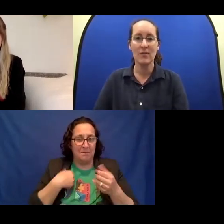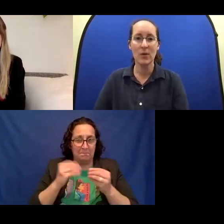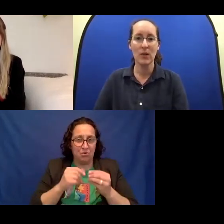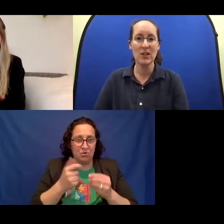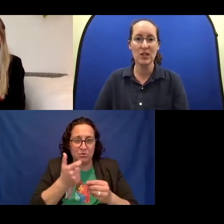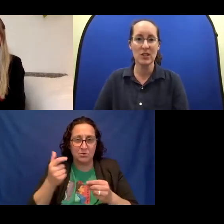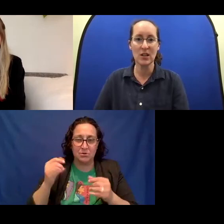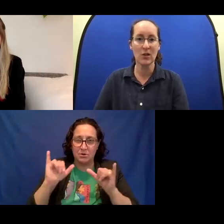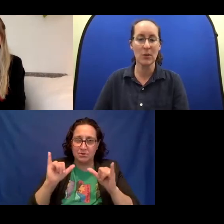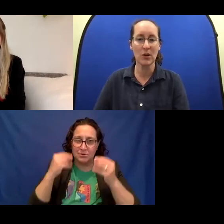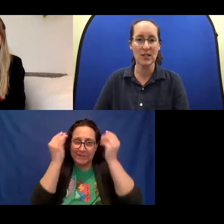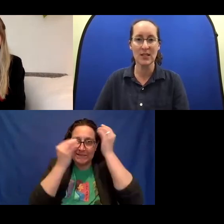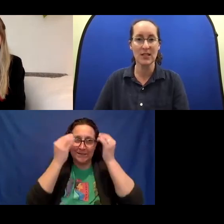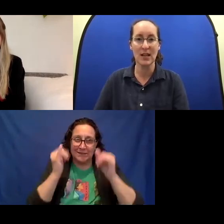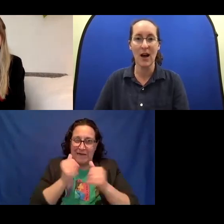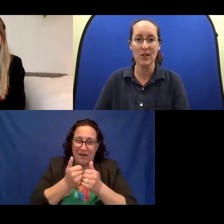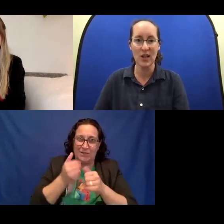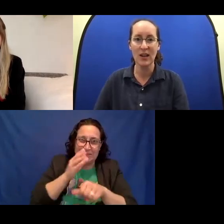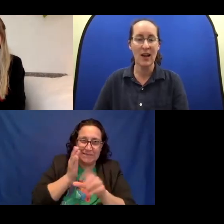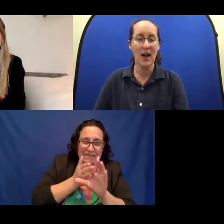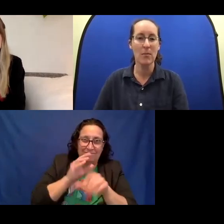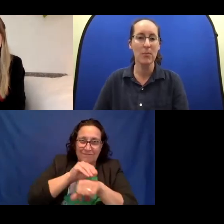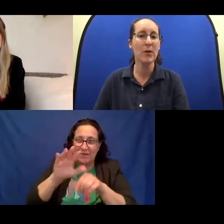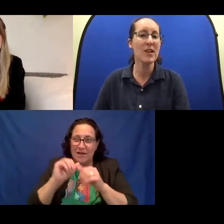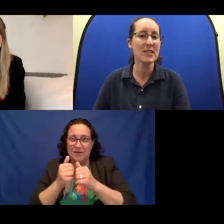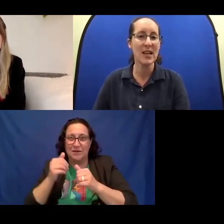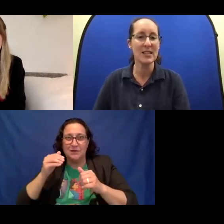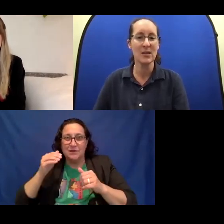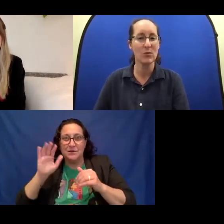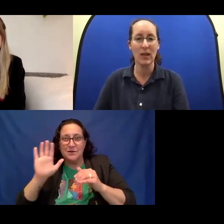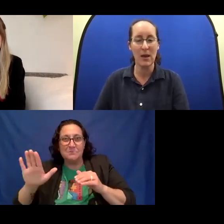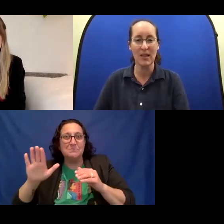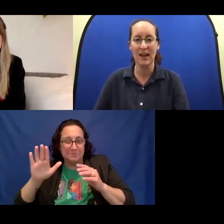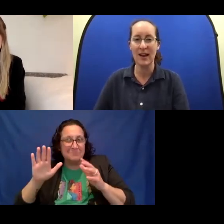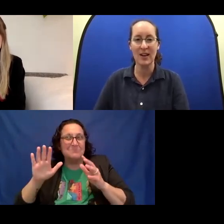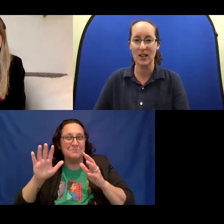relation to criminal justice and psychology and previously I didn't really make that connection,